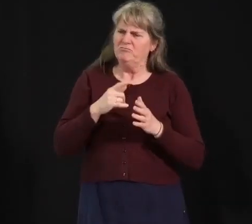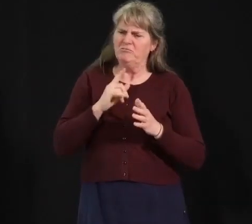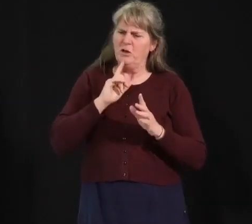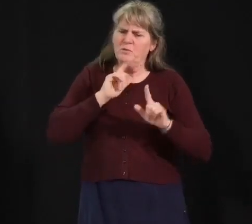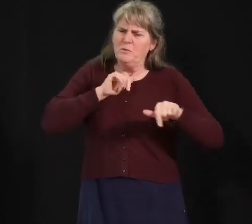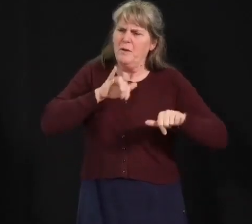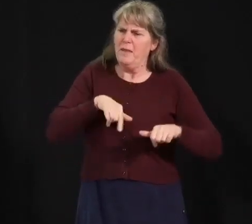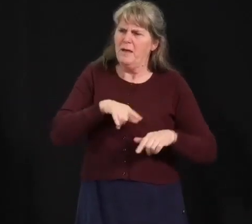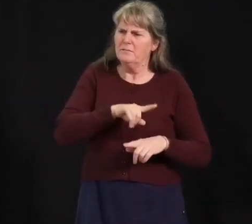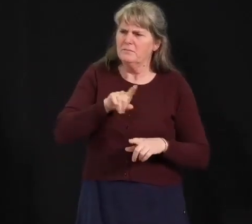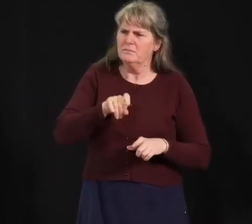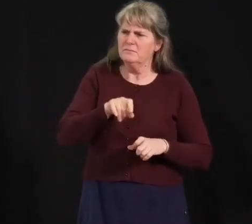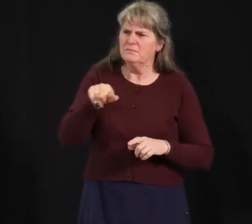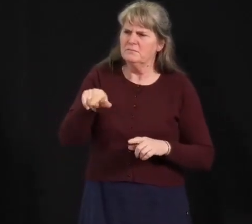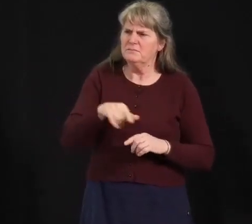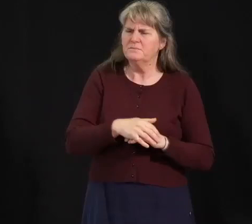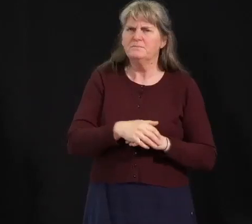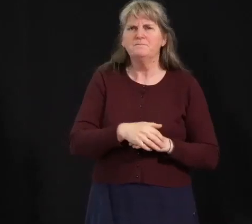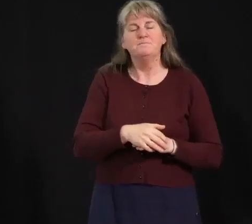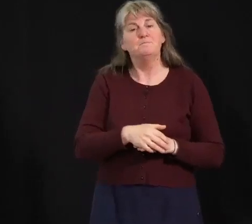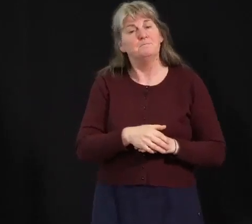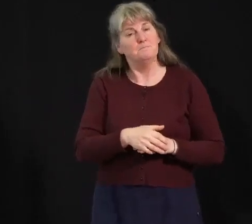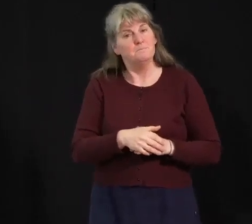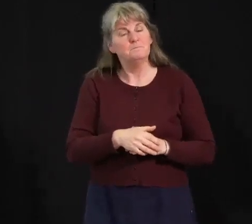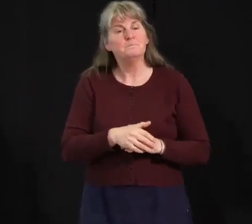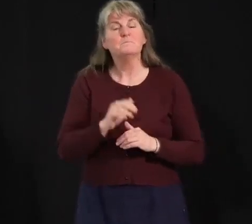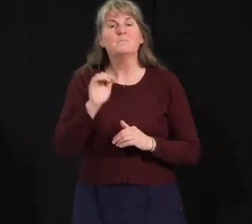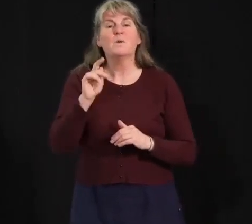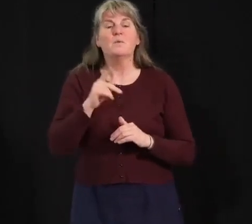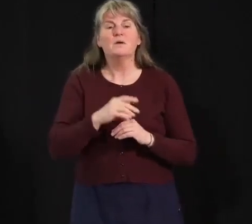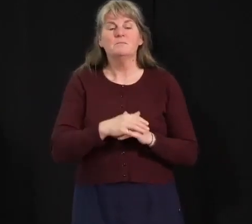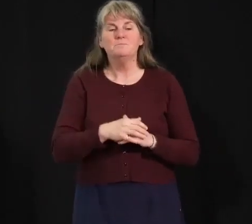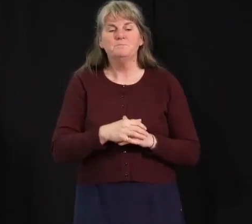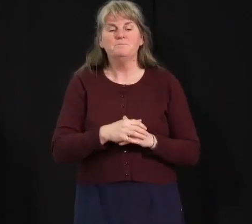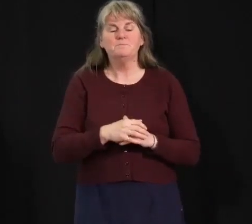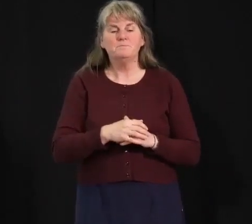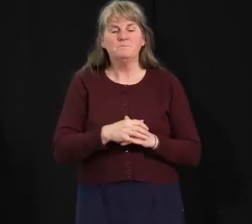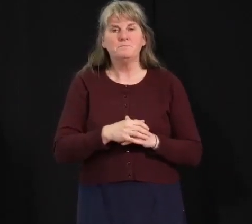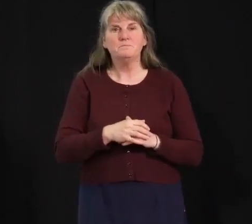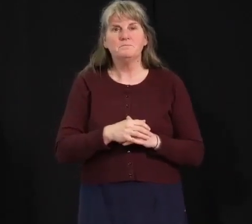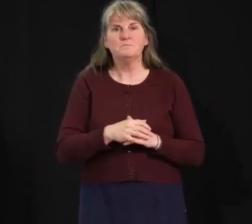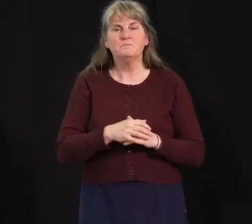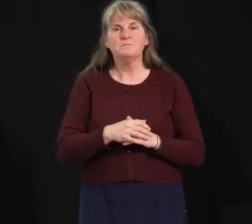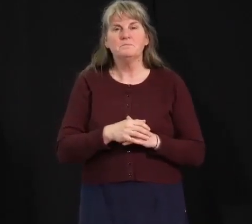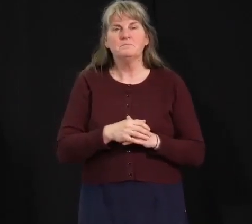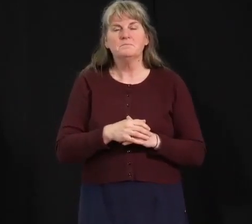Yukoners who see this and are generally-- they have serious fears?